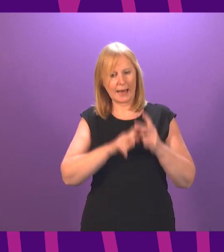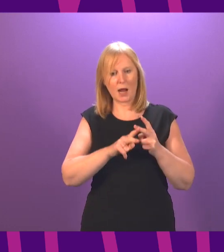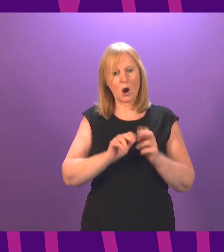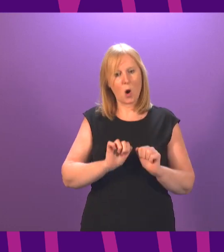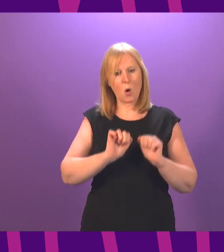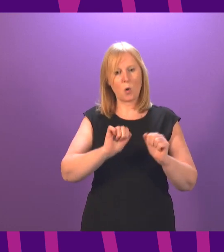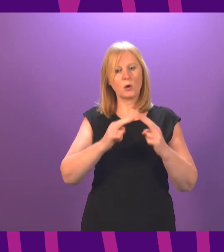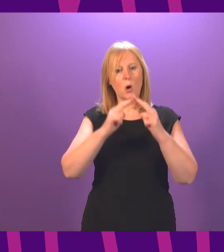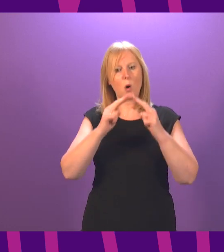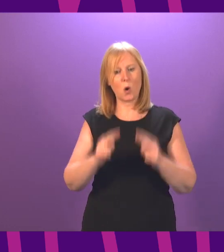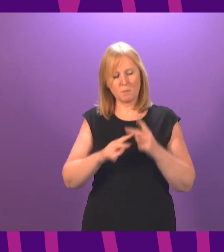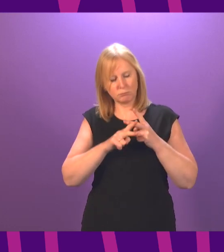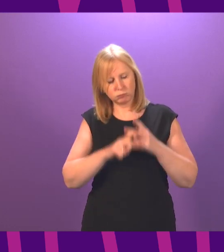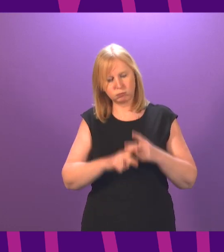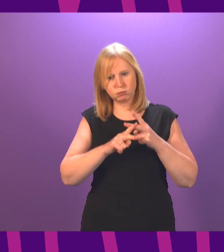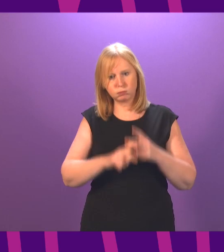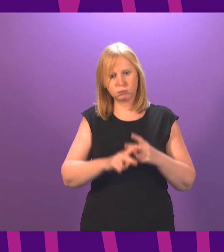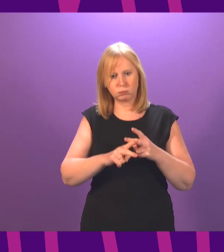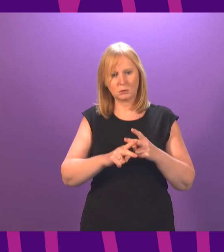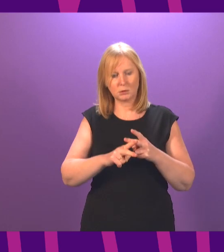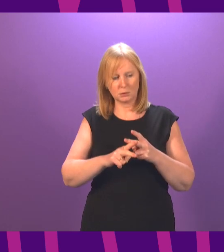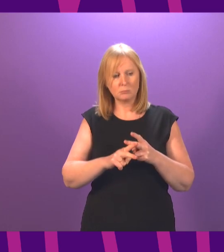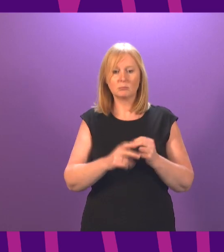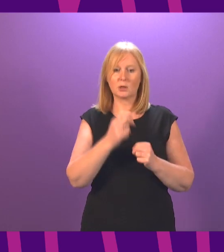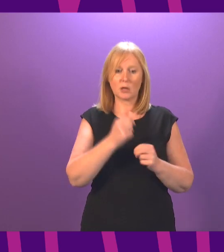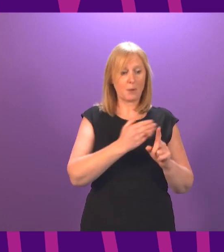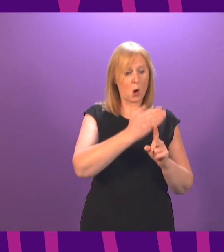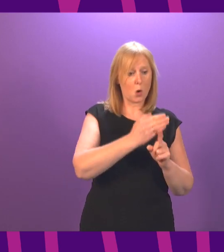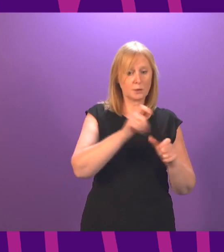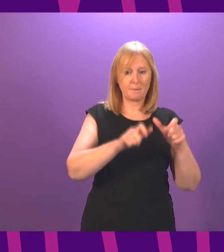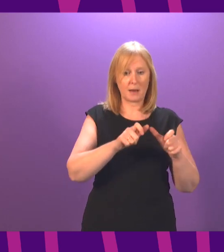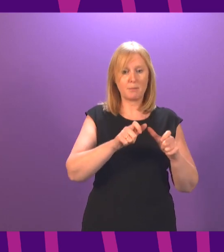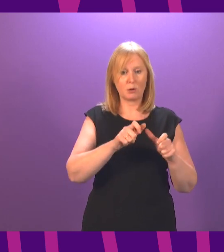own homes. For many older people, a care home is their own home. However, if a clinician